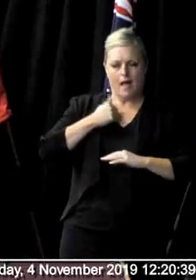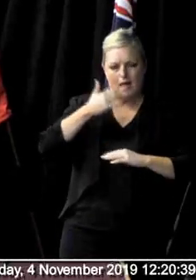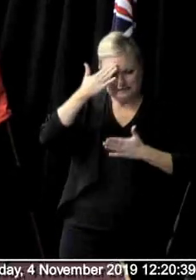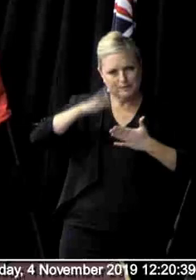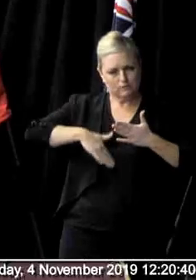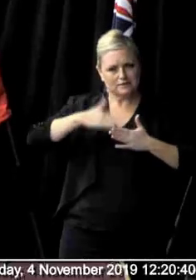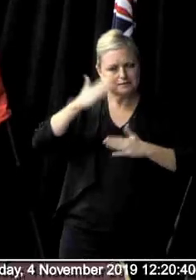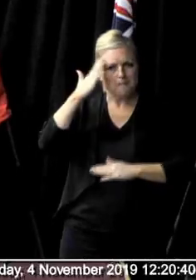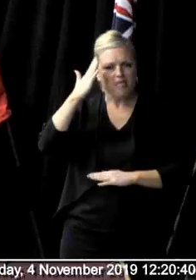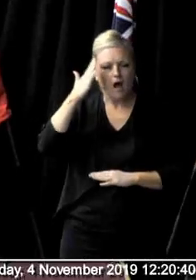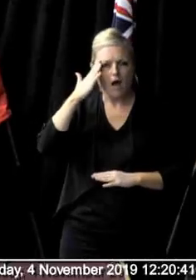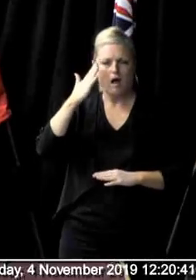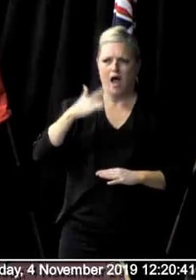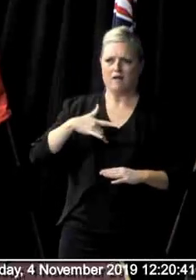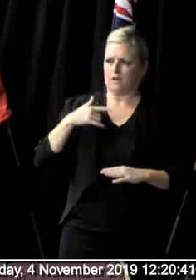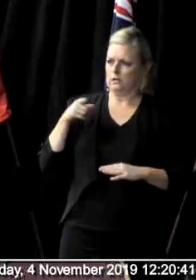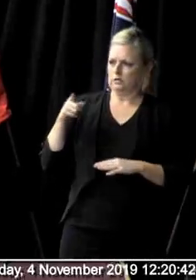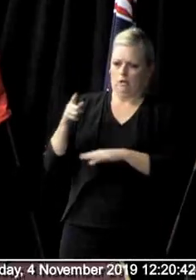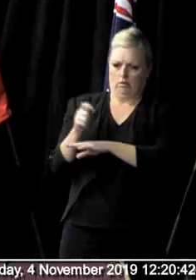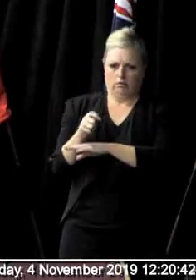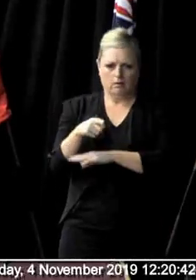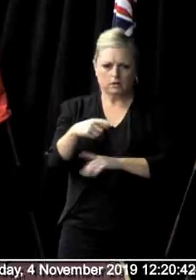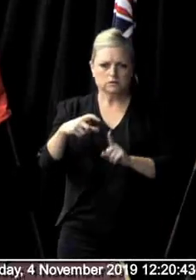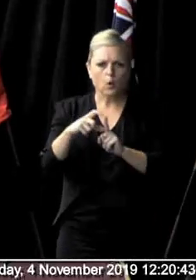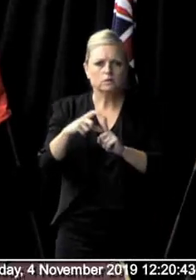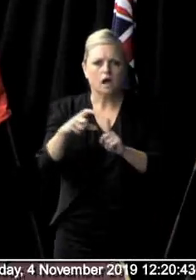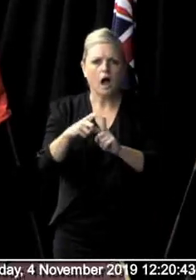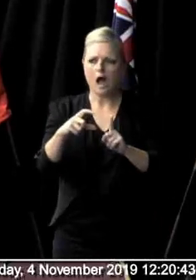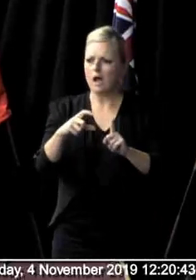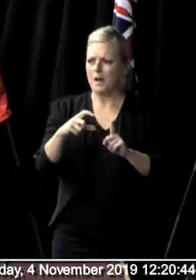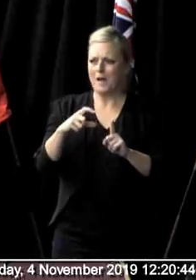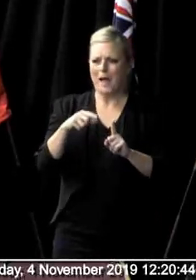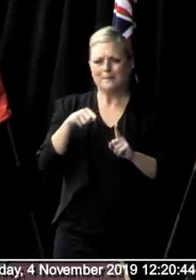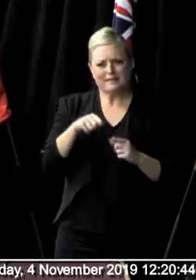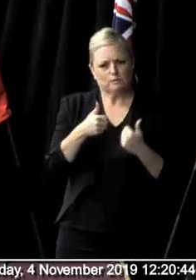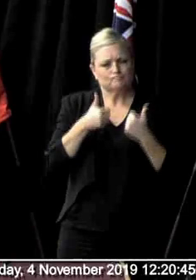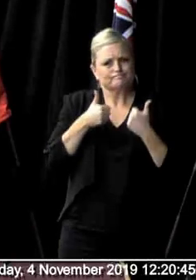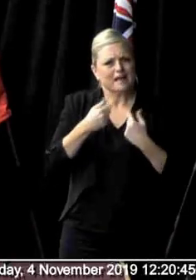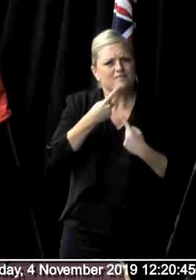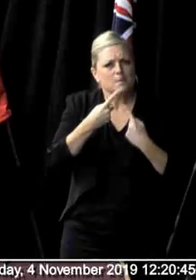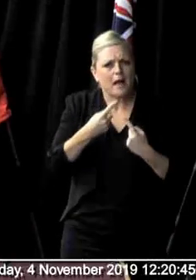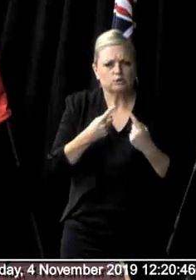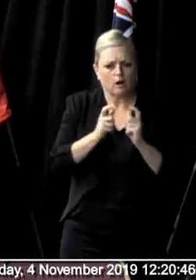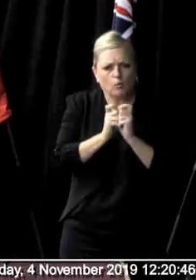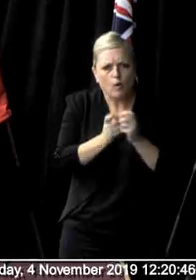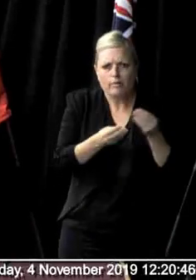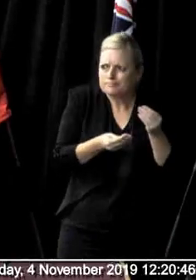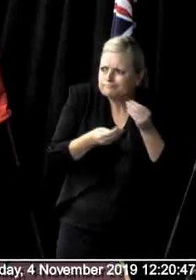about her individual students that may help her be a more effective teacher. Okay.